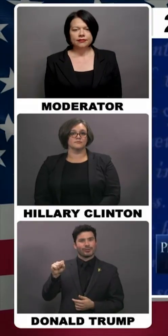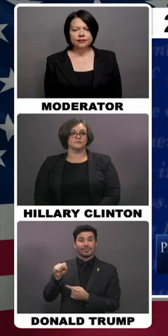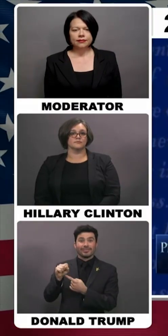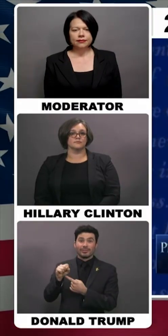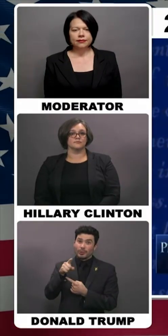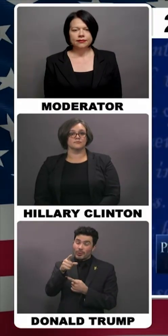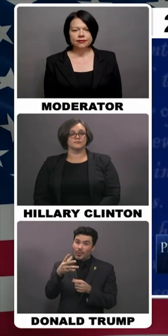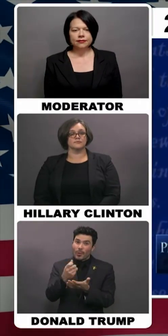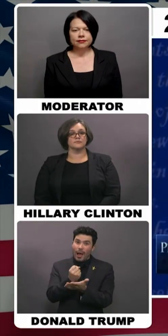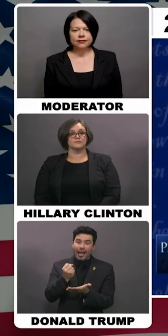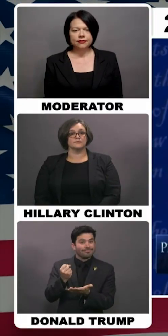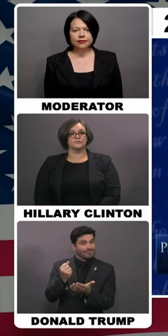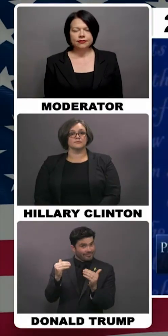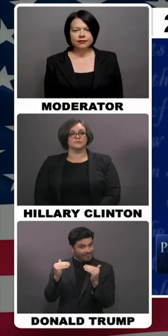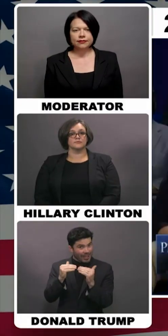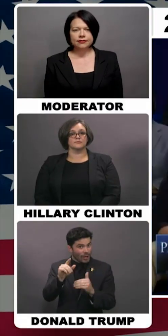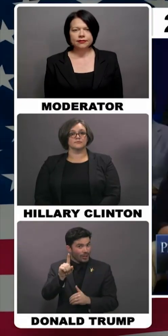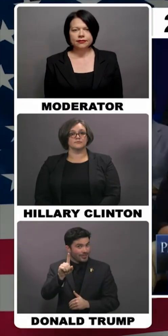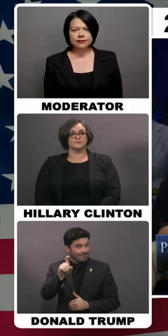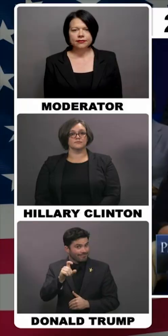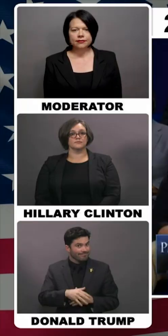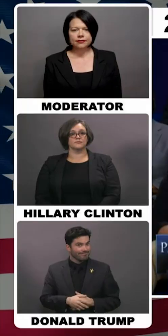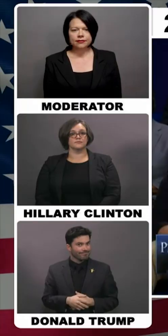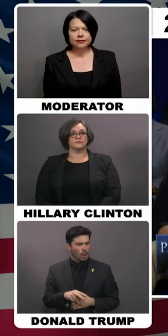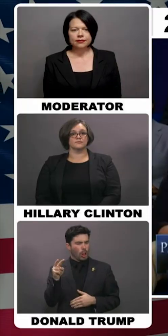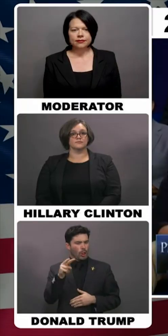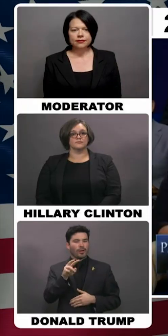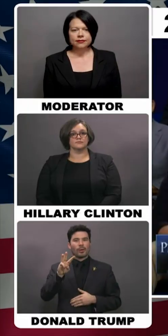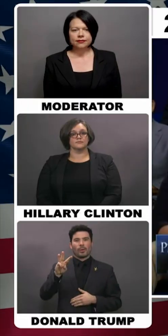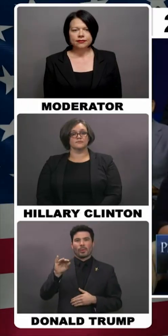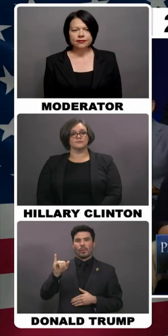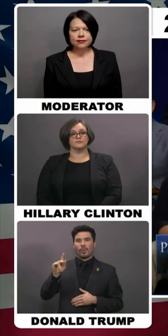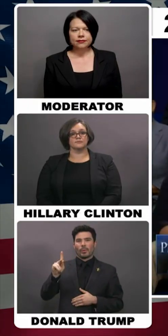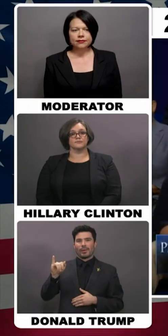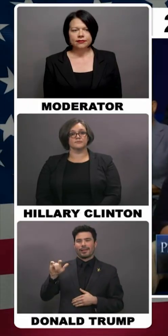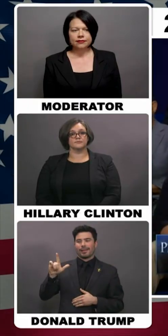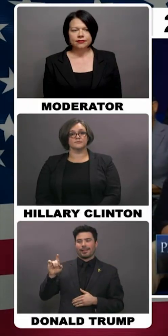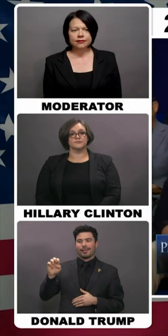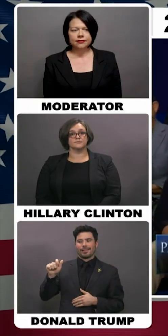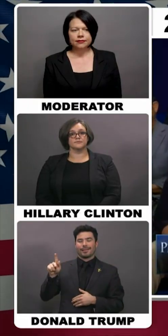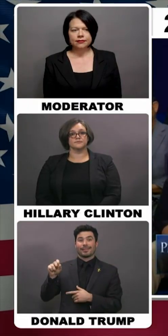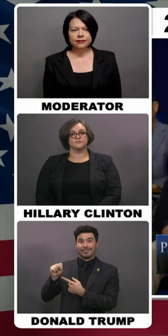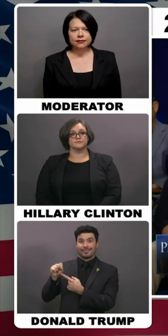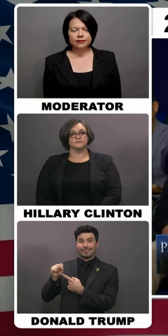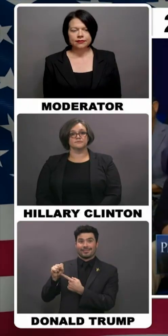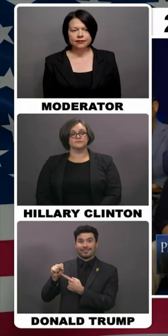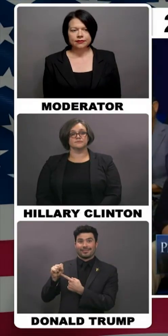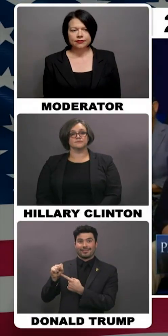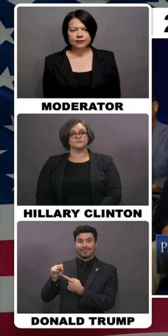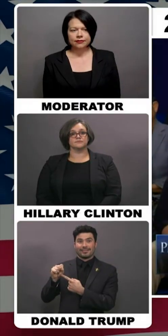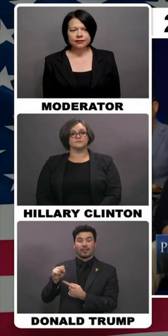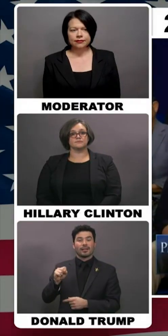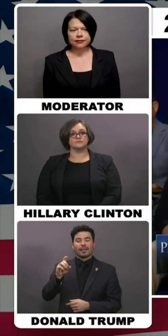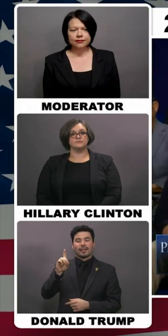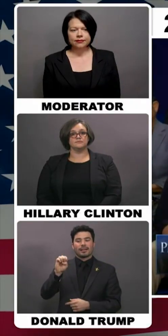And all you have to do is take a look at WikiLeaks and just see what they said about Bernie Sanders and see what Debra Wasserman Schultz had in mind.